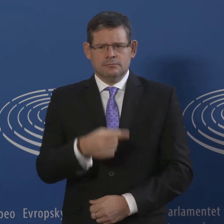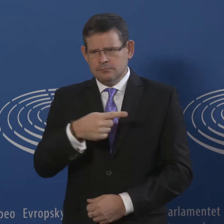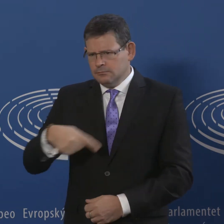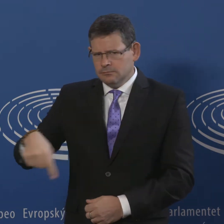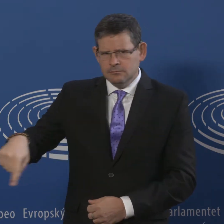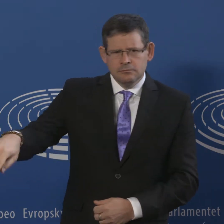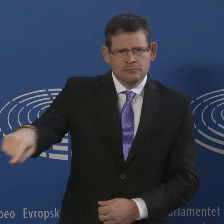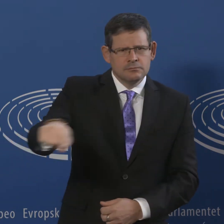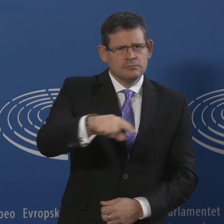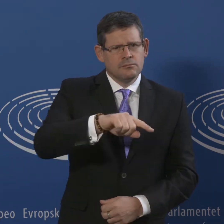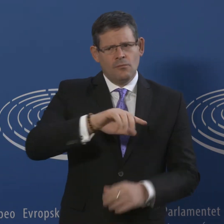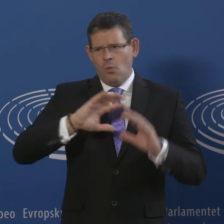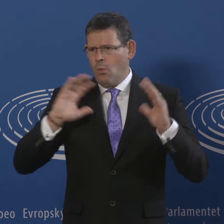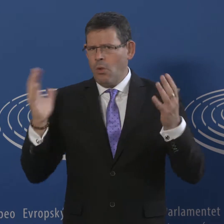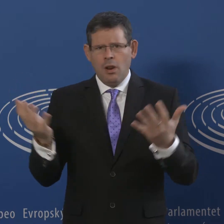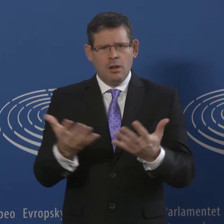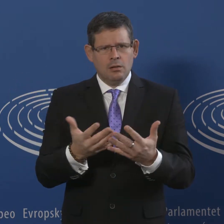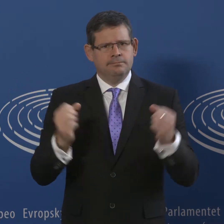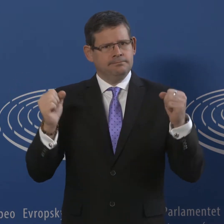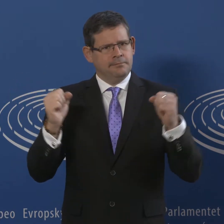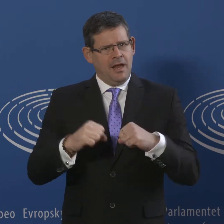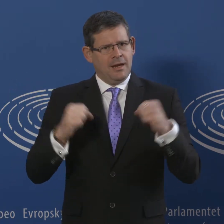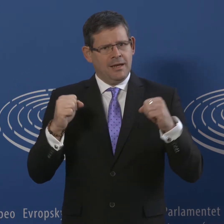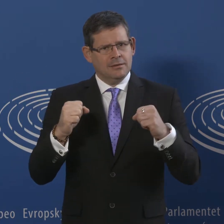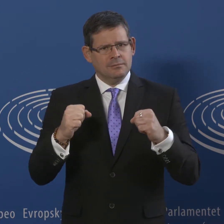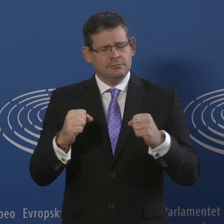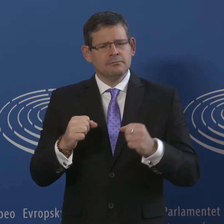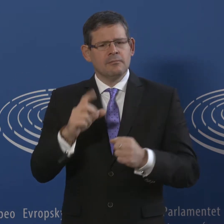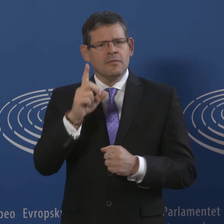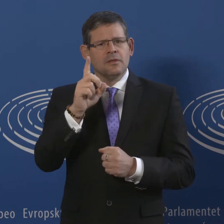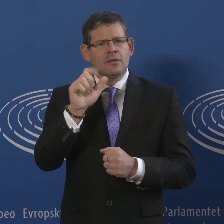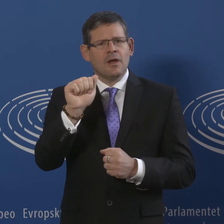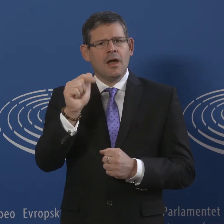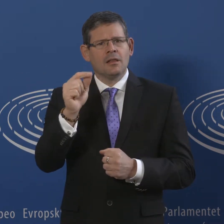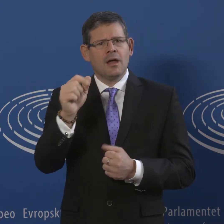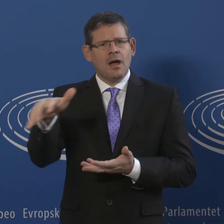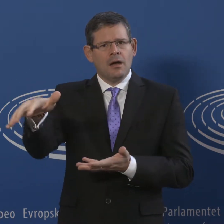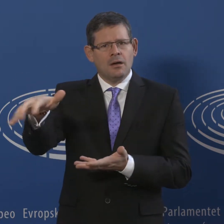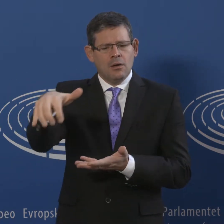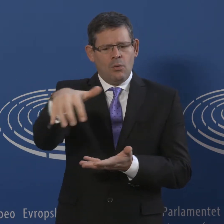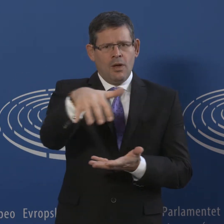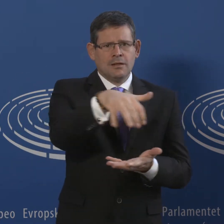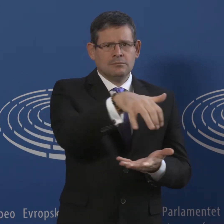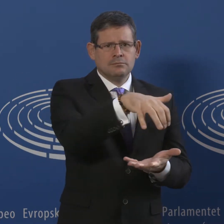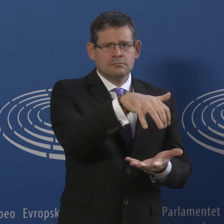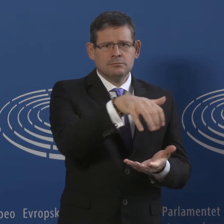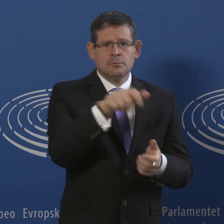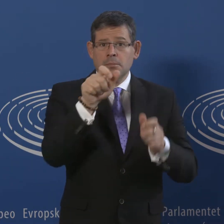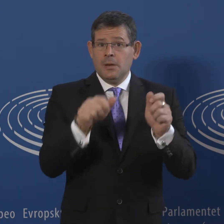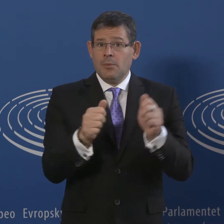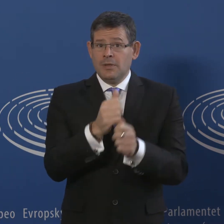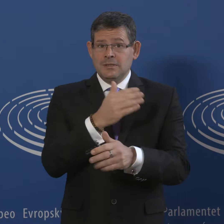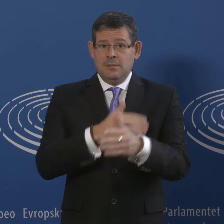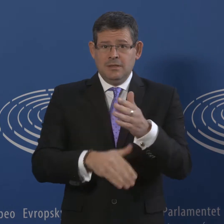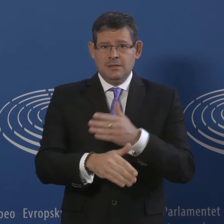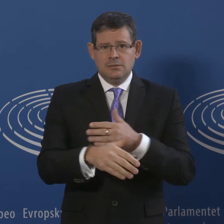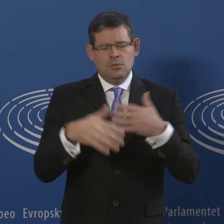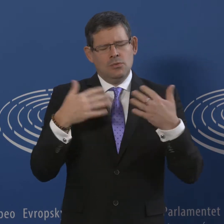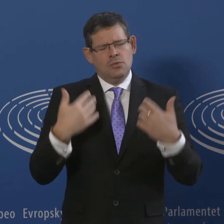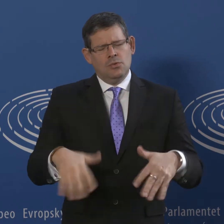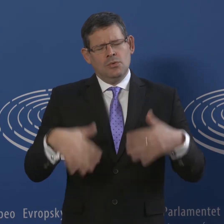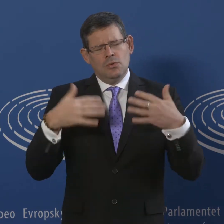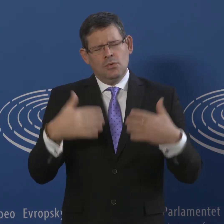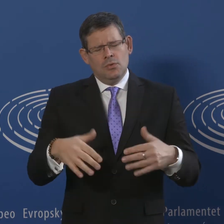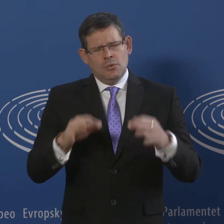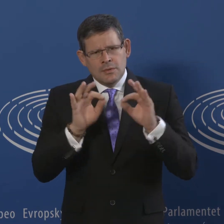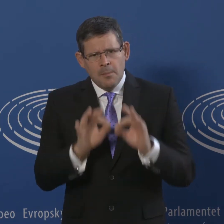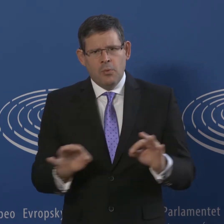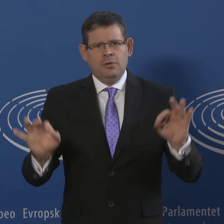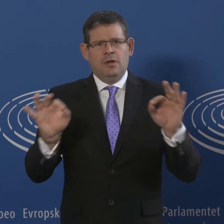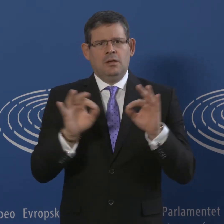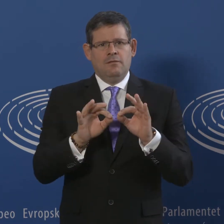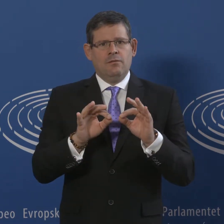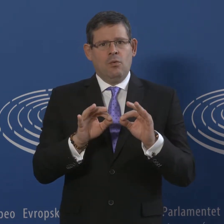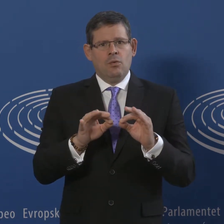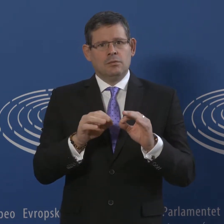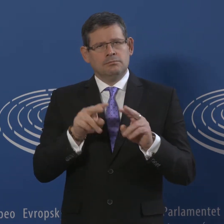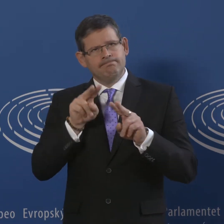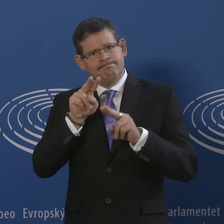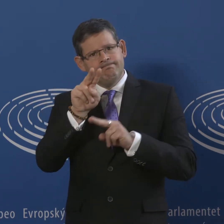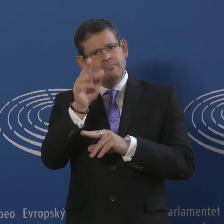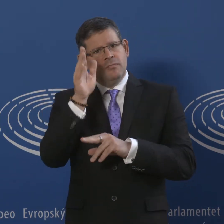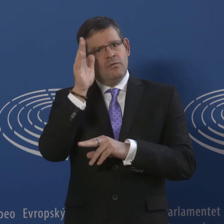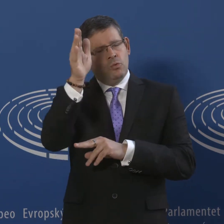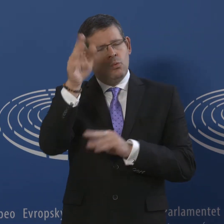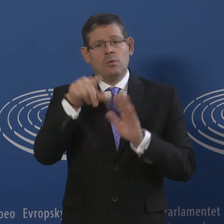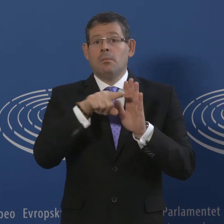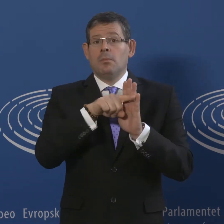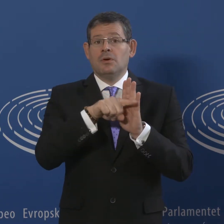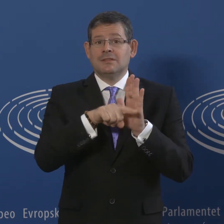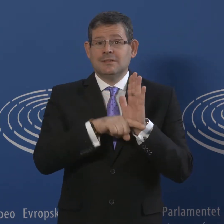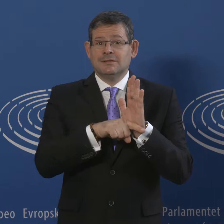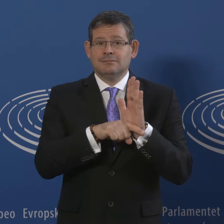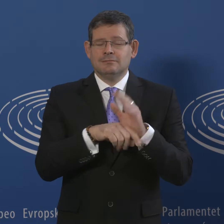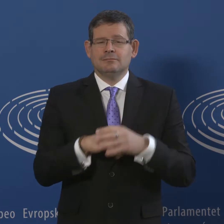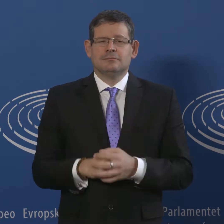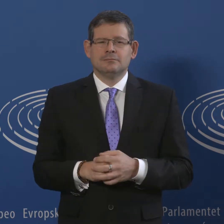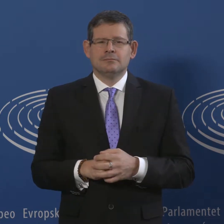We all agree that collecting data on people with disabilities is extremely important for shaping the future polices.